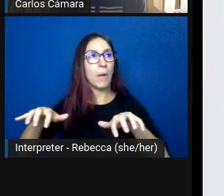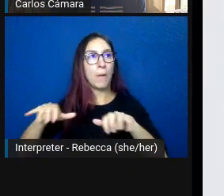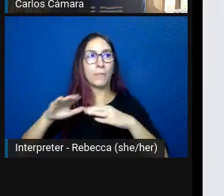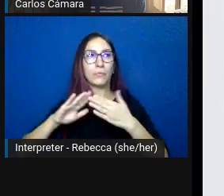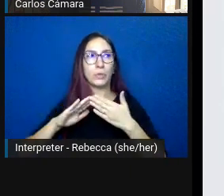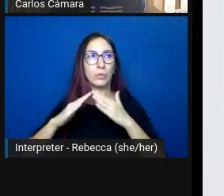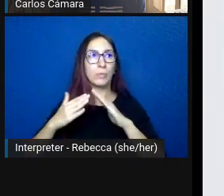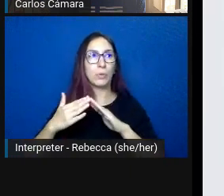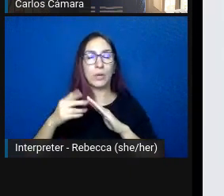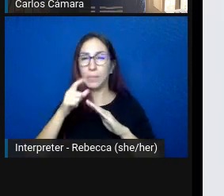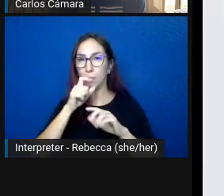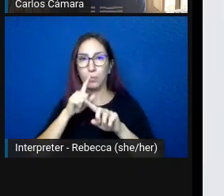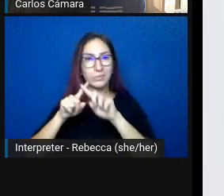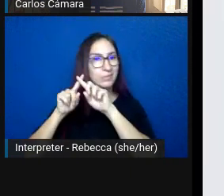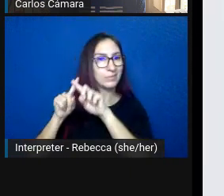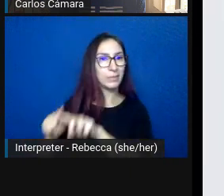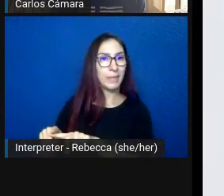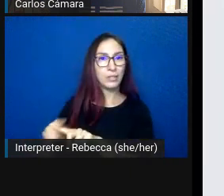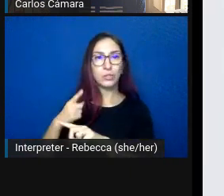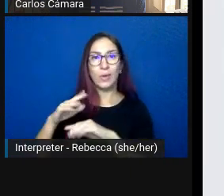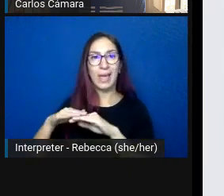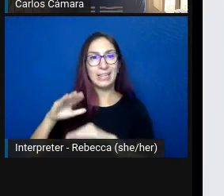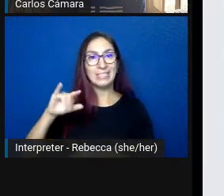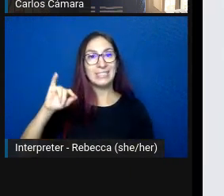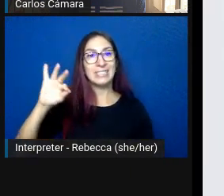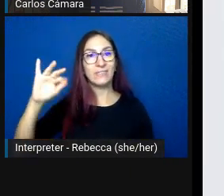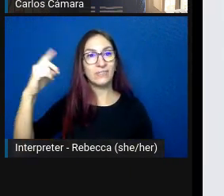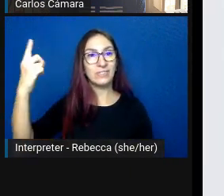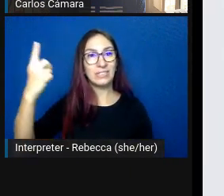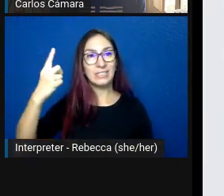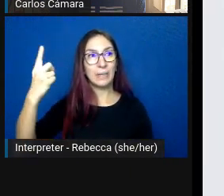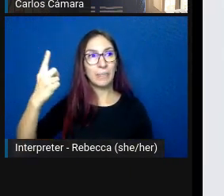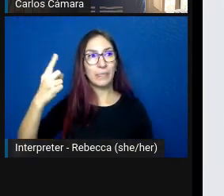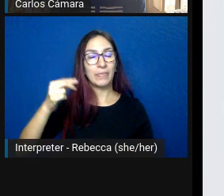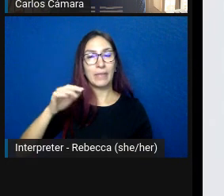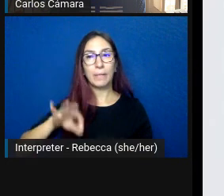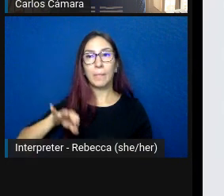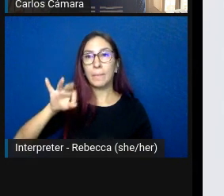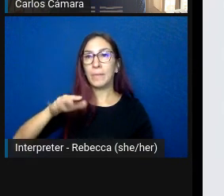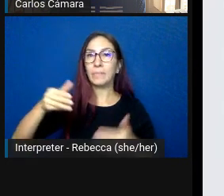At least, when something is introduced that is not accessible,